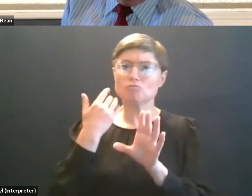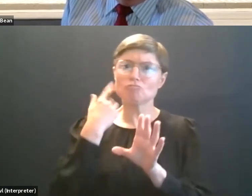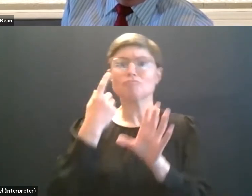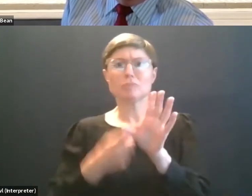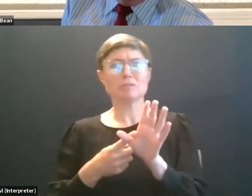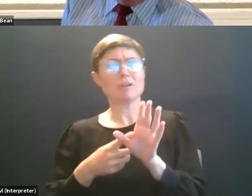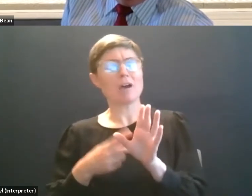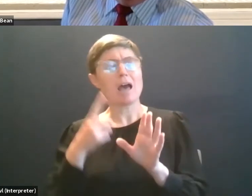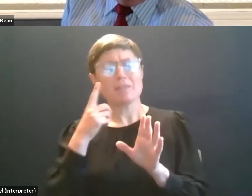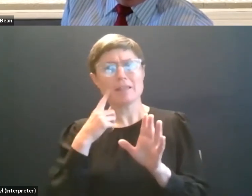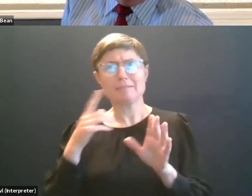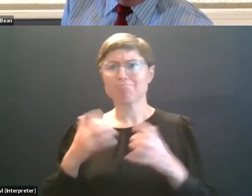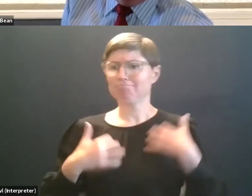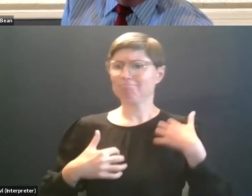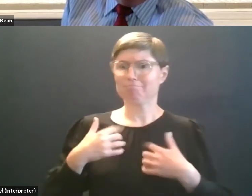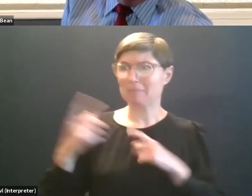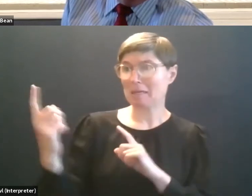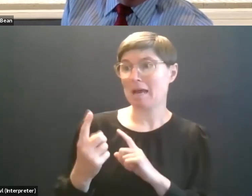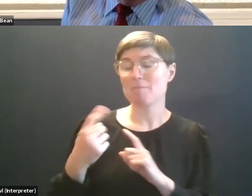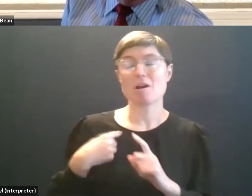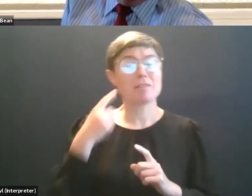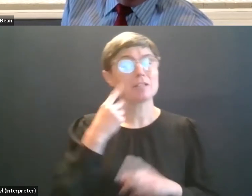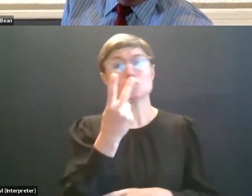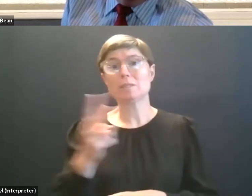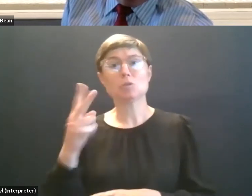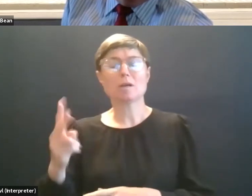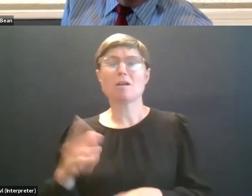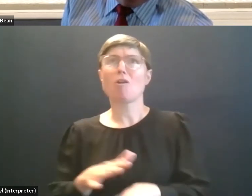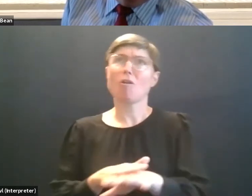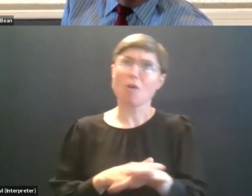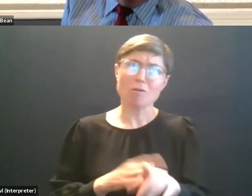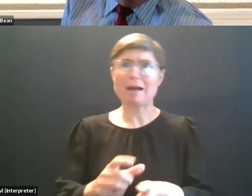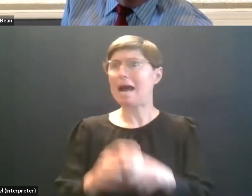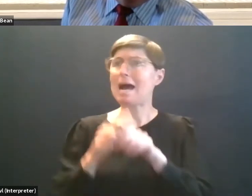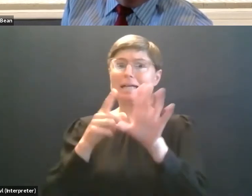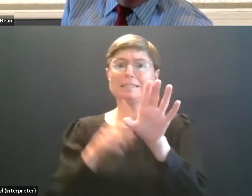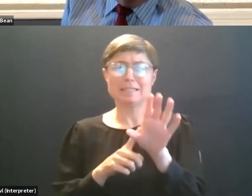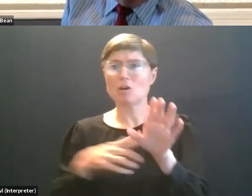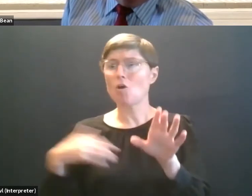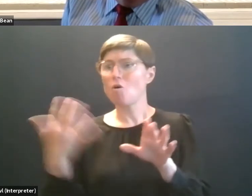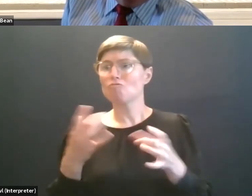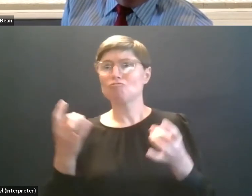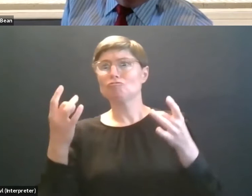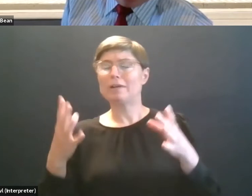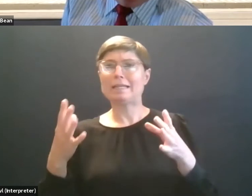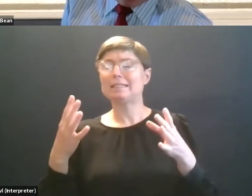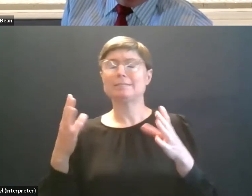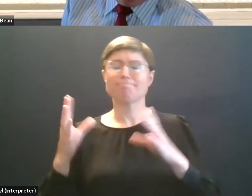long, hard year for many and we're eager to turn the page to 2021. I feel, too, that there's